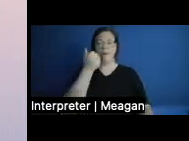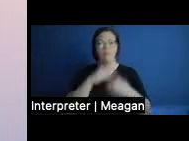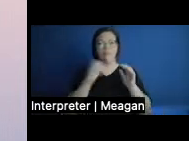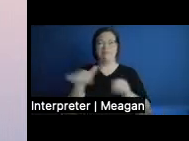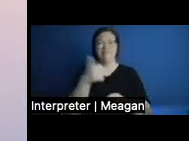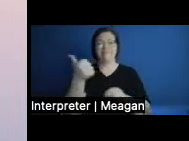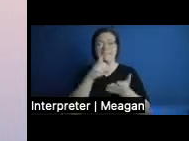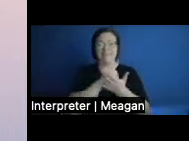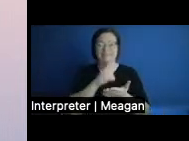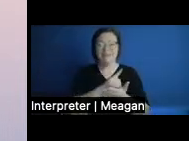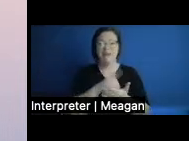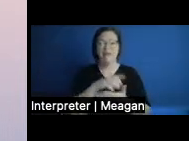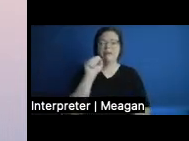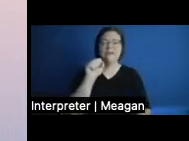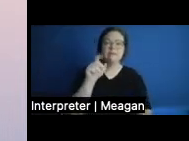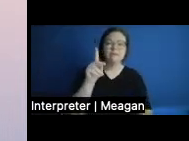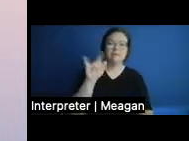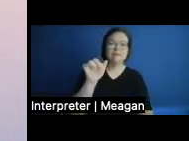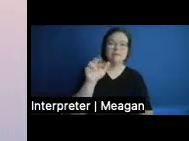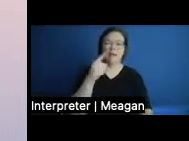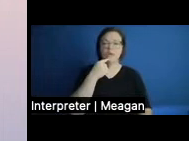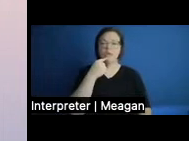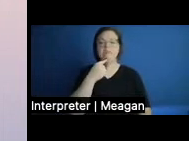Skyler says, “bottomless, heavy, clinging to.”